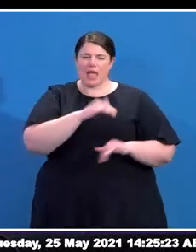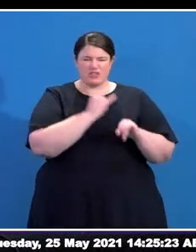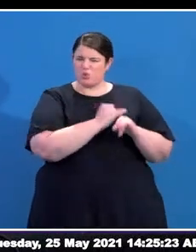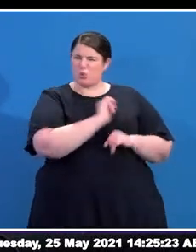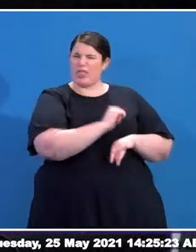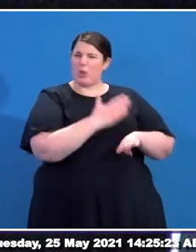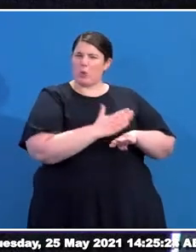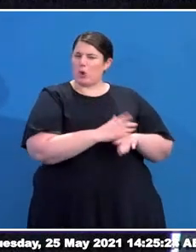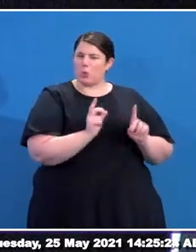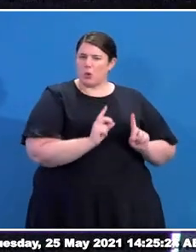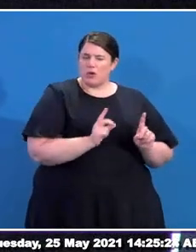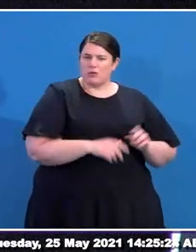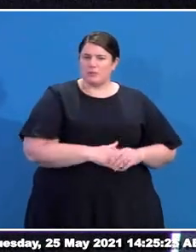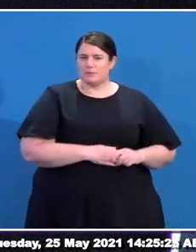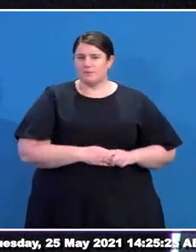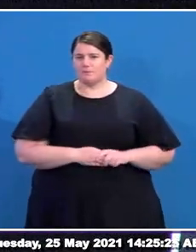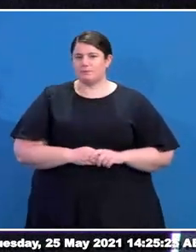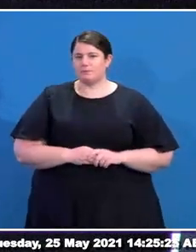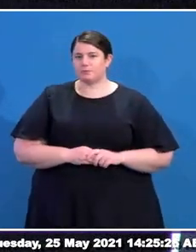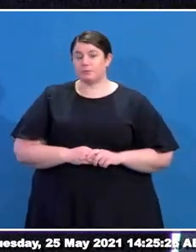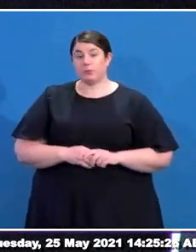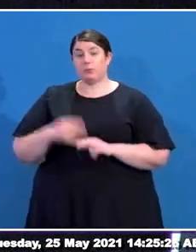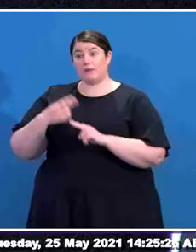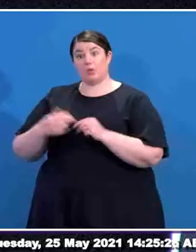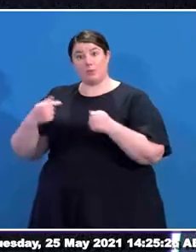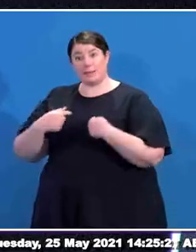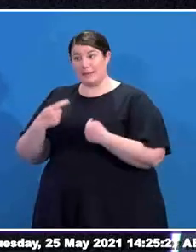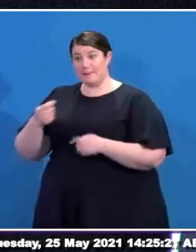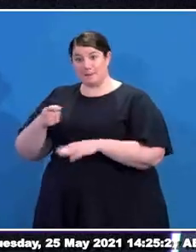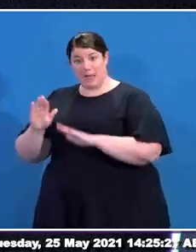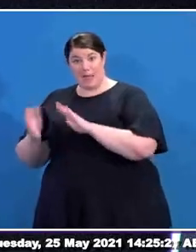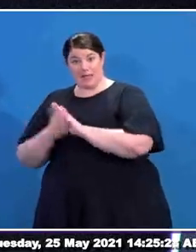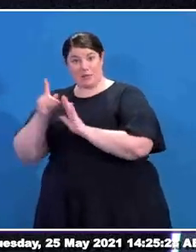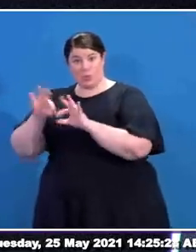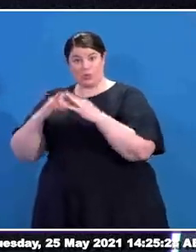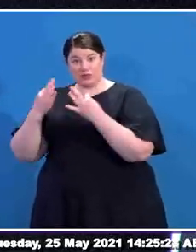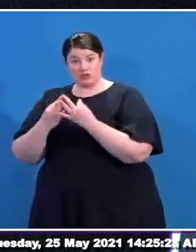Well, to maintain my membership, I have to maintain 60 CPE, continuing